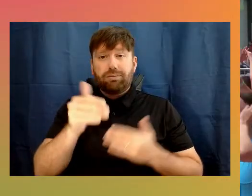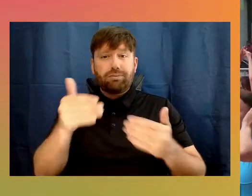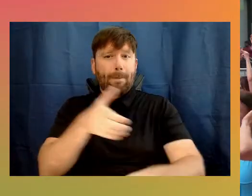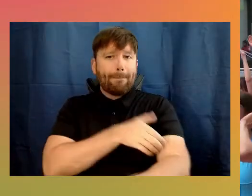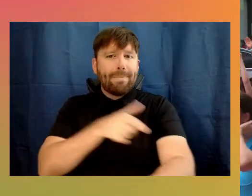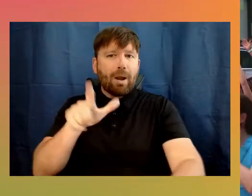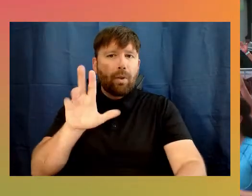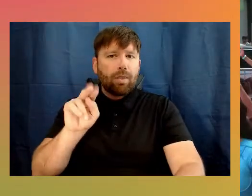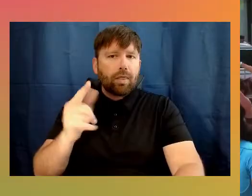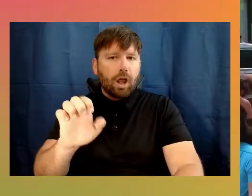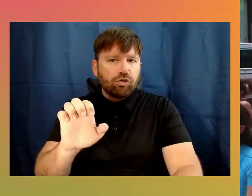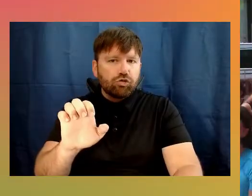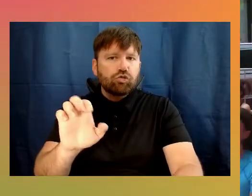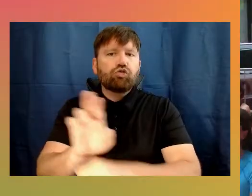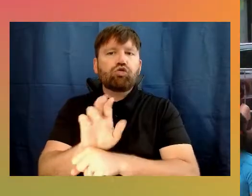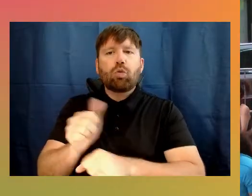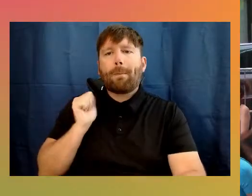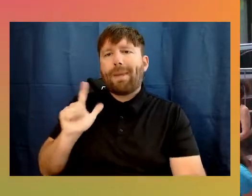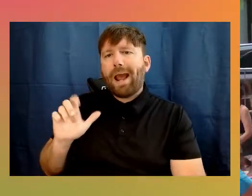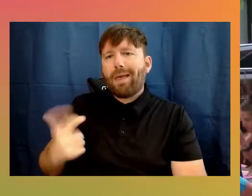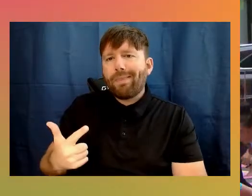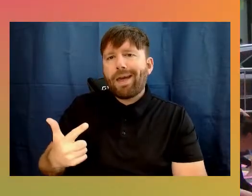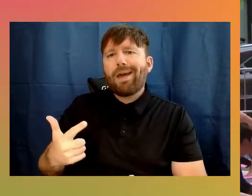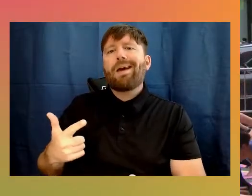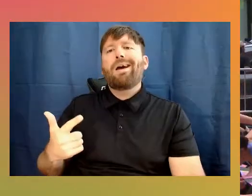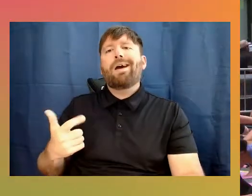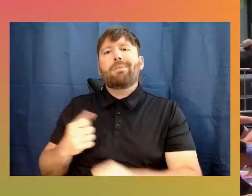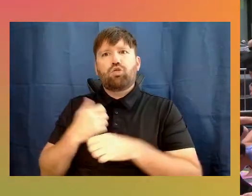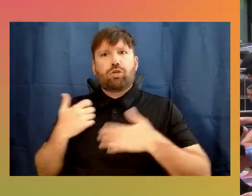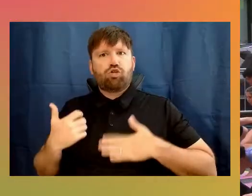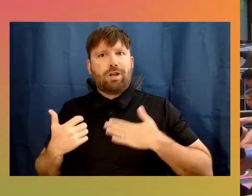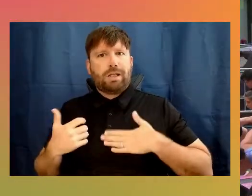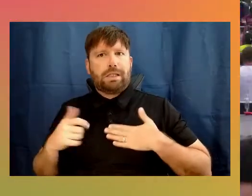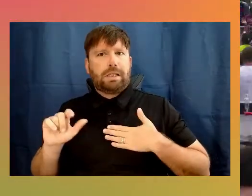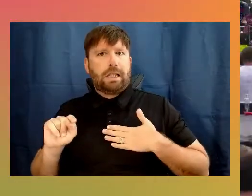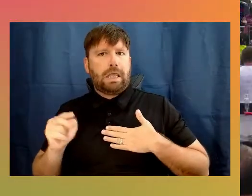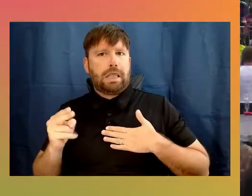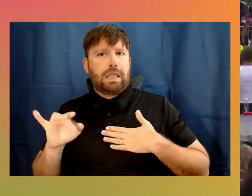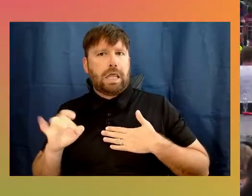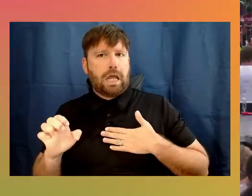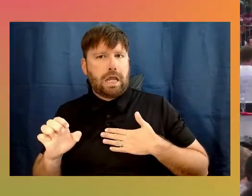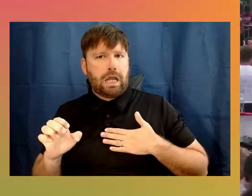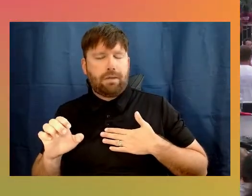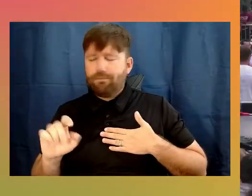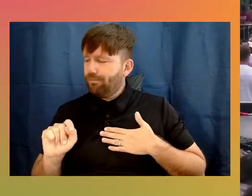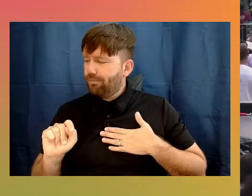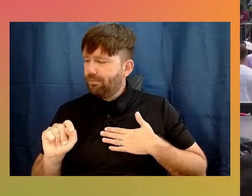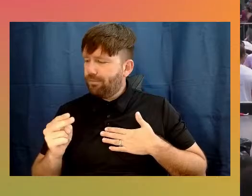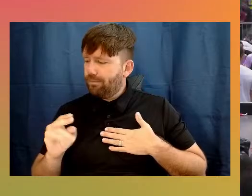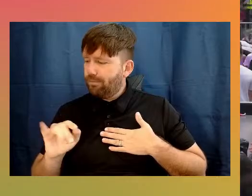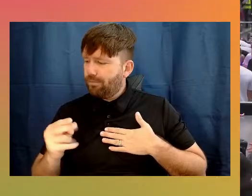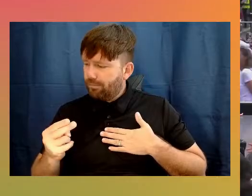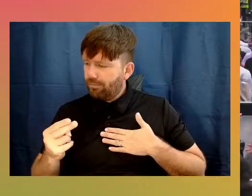TAKE A BIG INHALE. AS YOU EXHALE, POWER LUNGE.